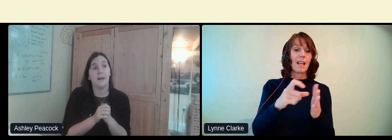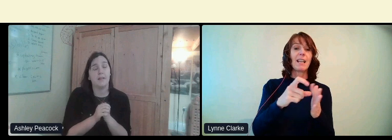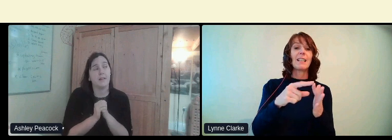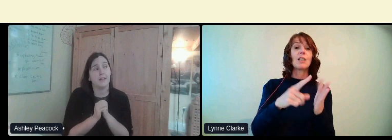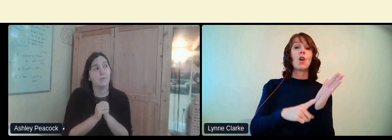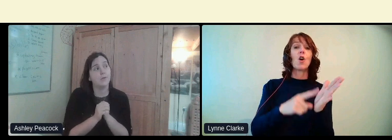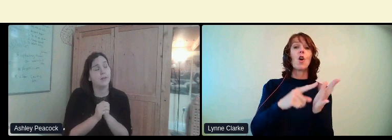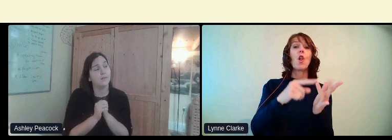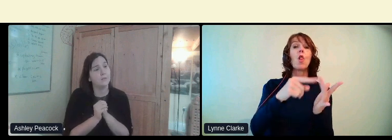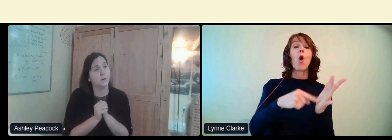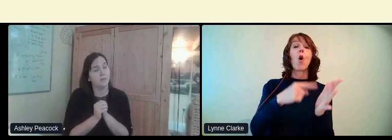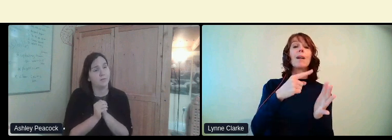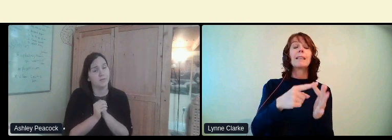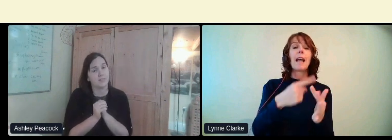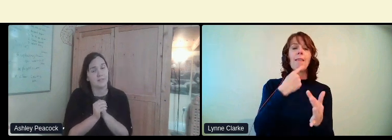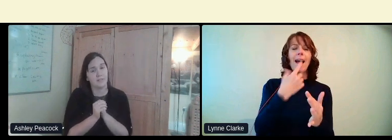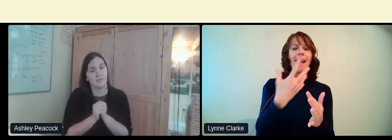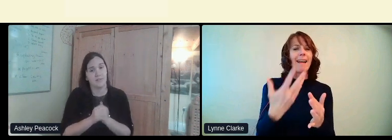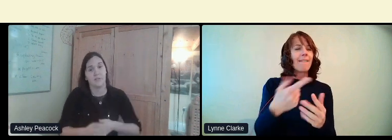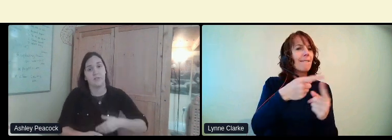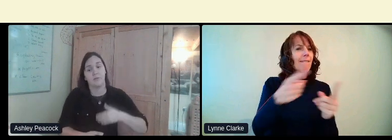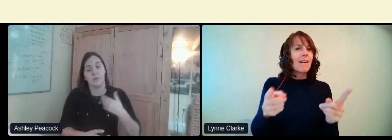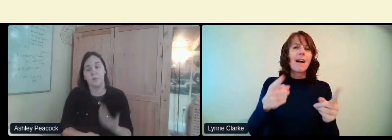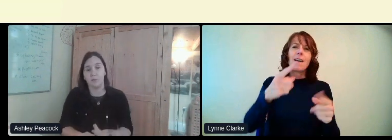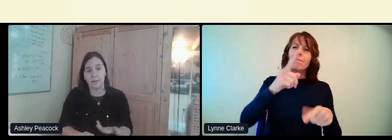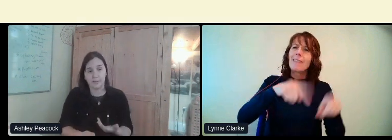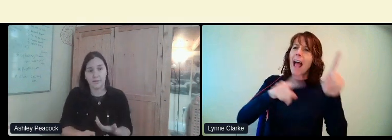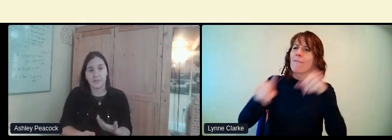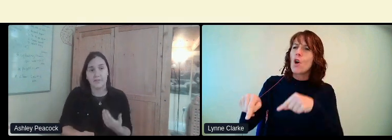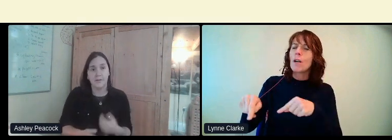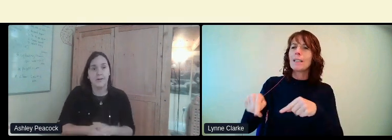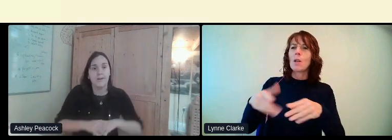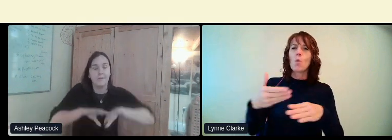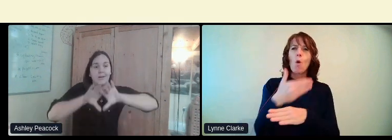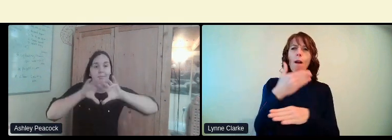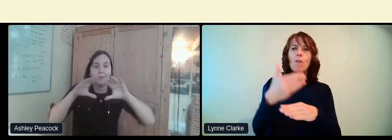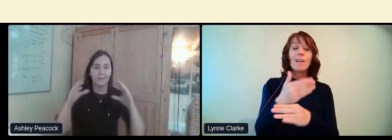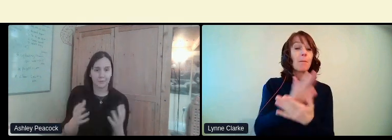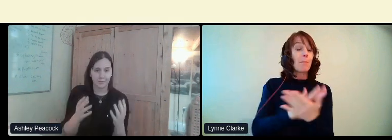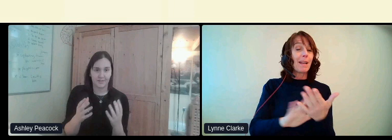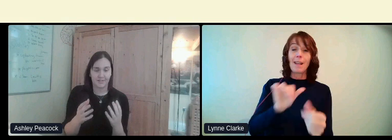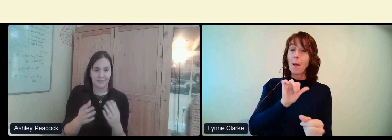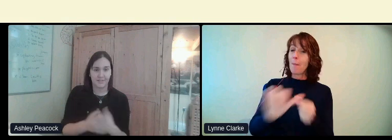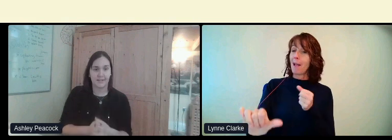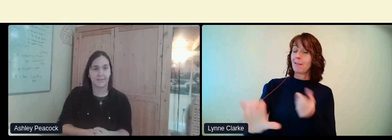that a more diverse Workforce leads to more revenues. Putting all of this stuff together,